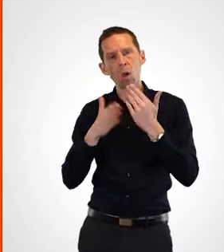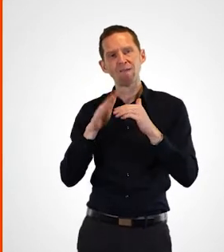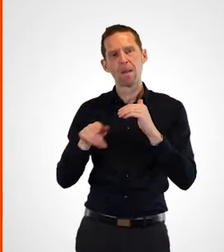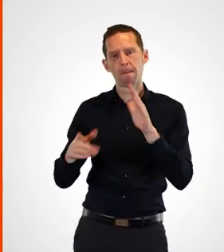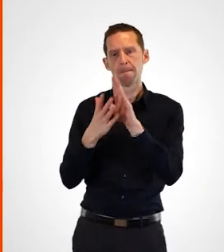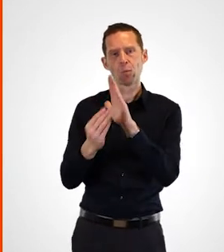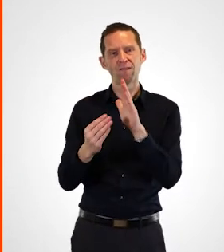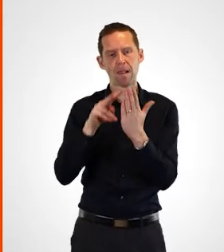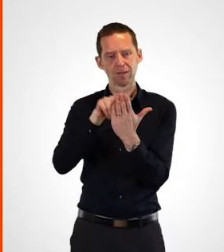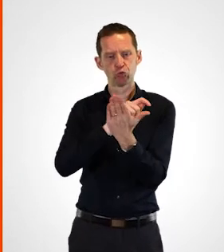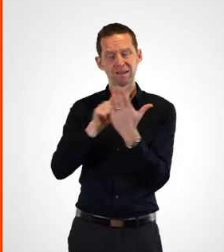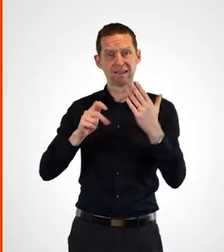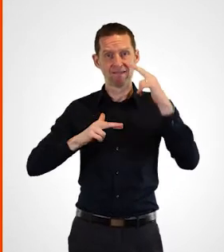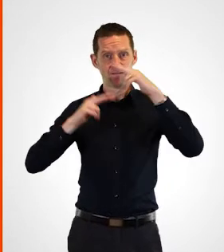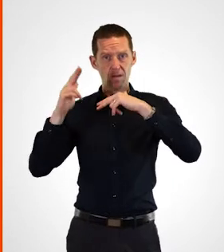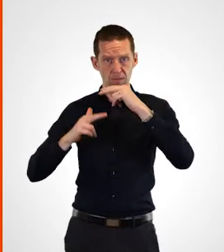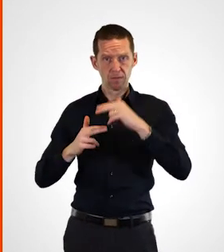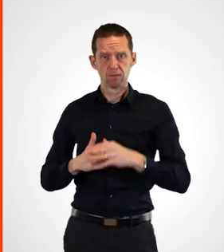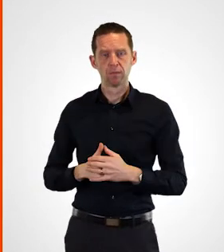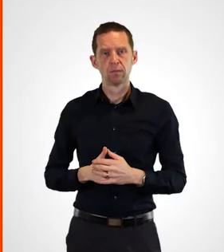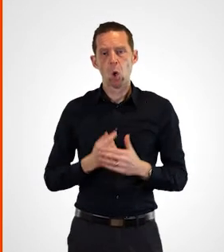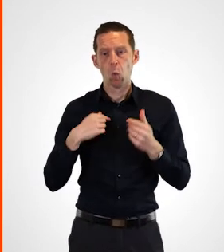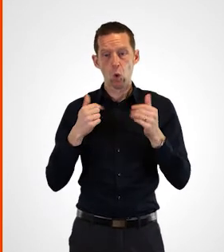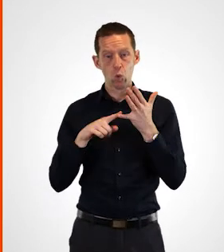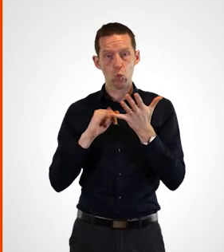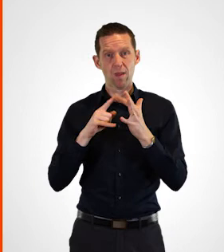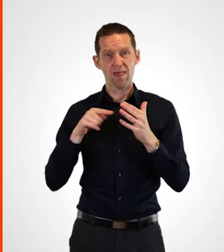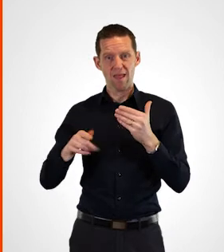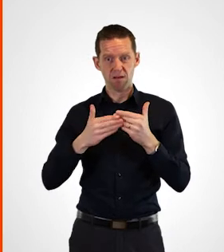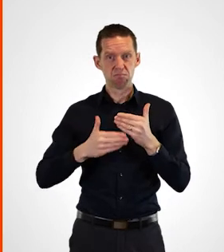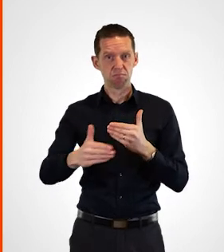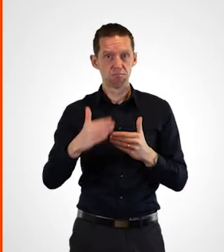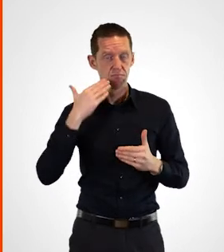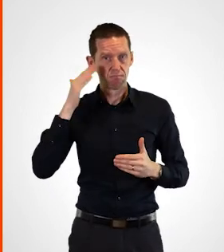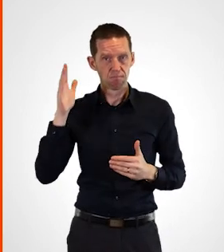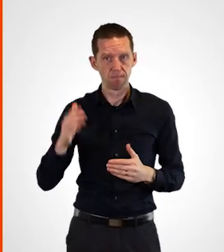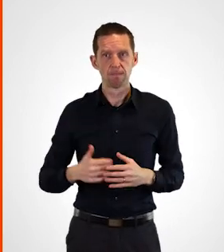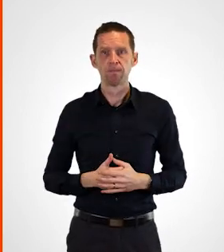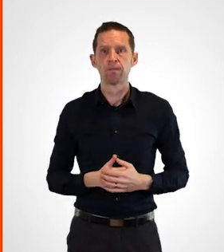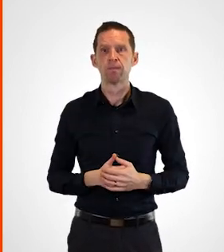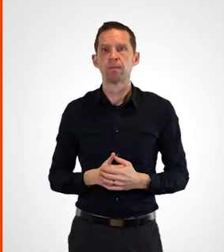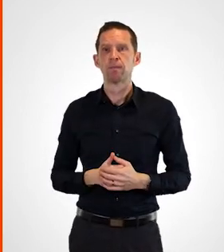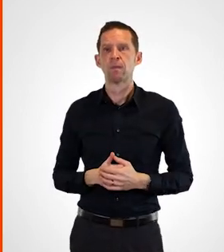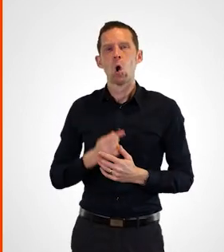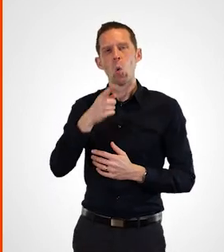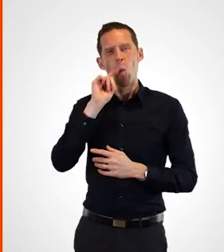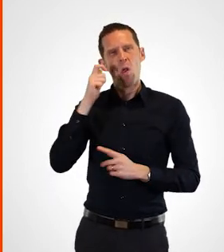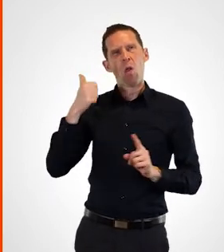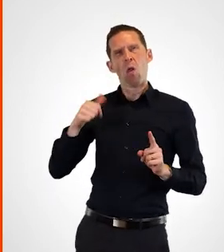the model of literacy development that we're going to be using throughout the rest of the presentations, I think it will become really clear too